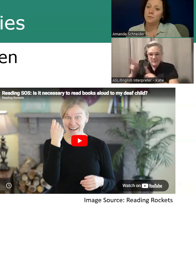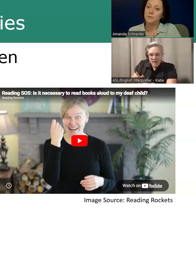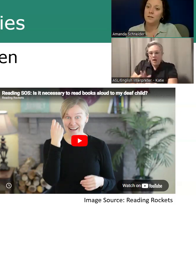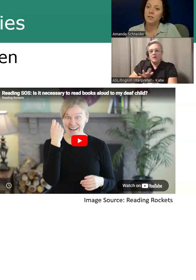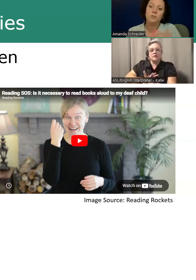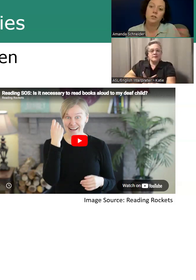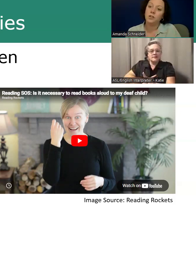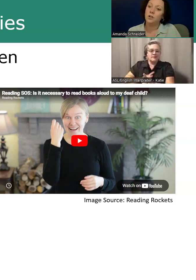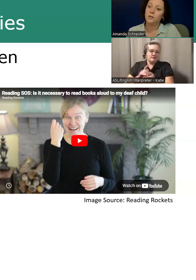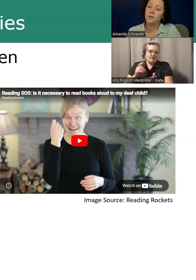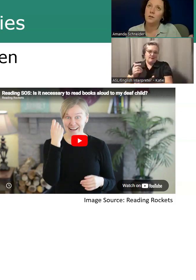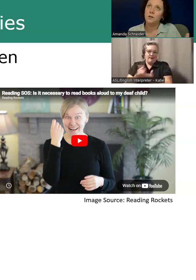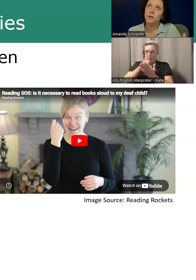I think really help you to learn